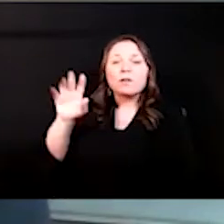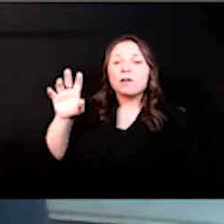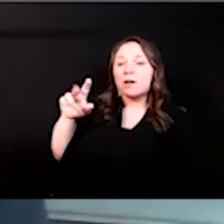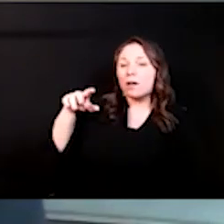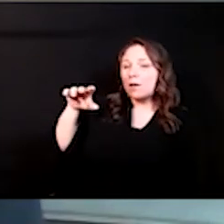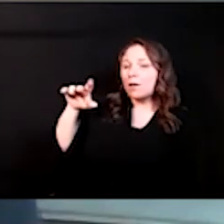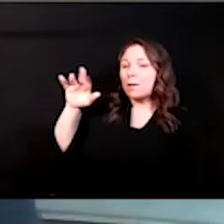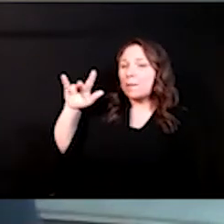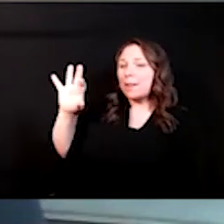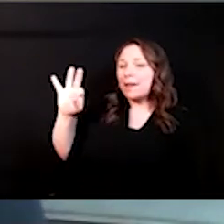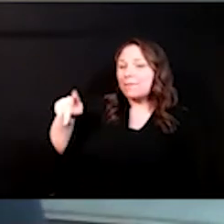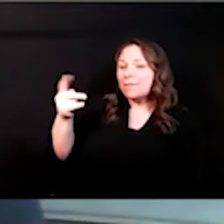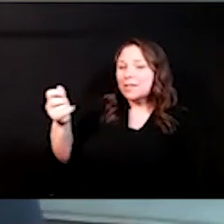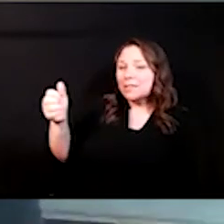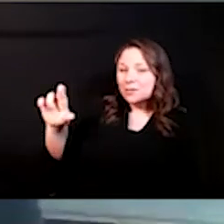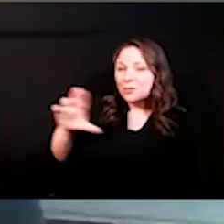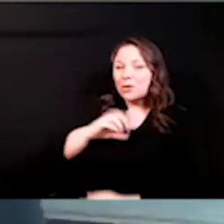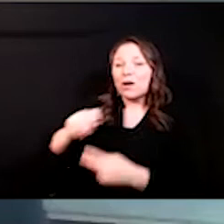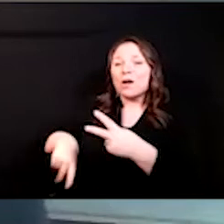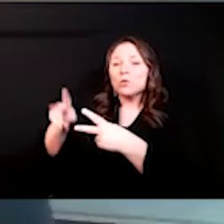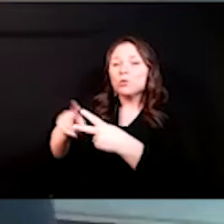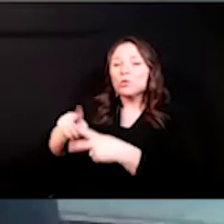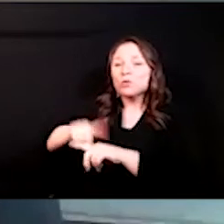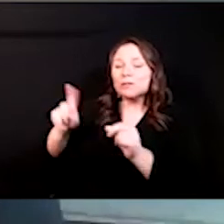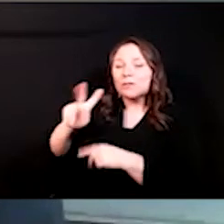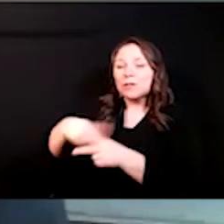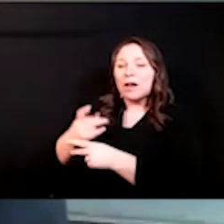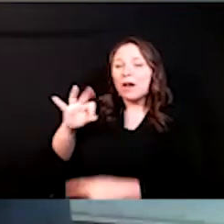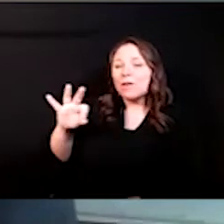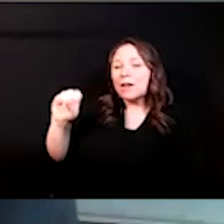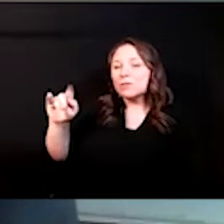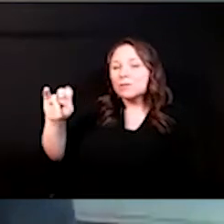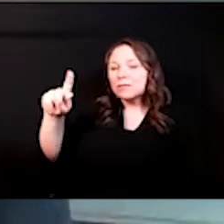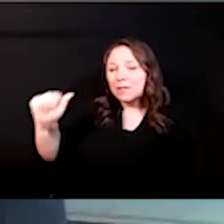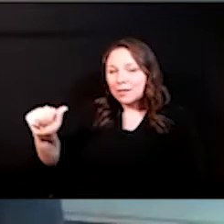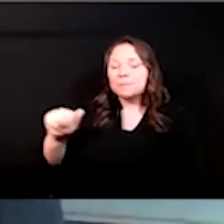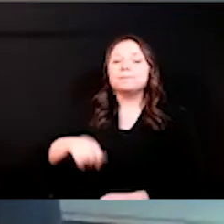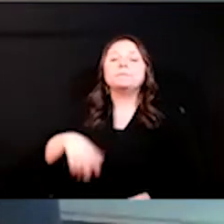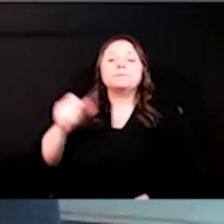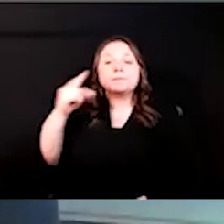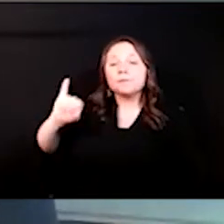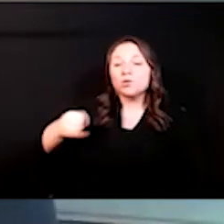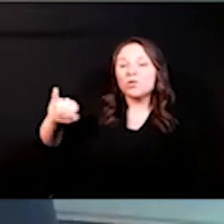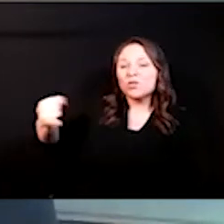SO FAR, THEY'VE AUTHORIZED THE PFIZER VACCINE AS WELL AS TWO